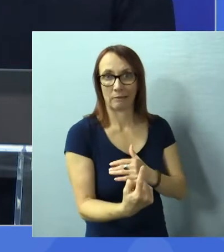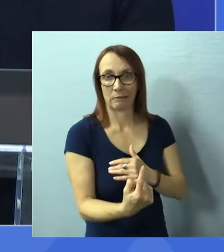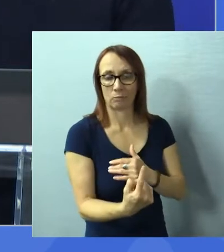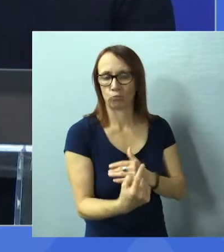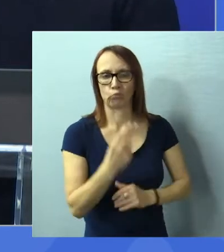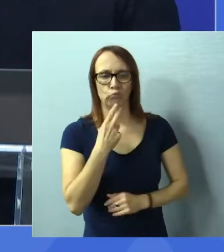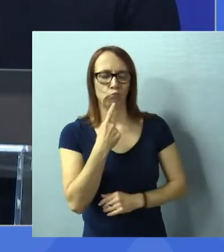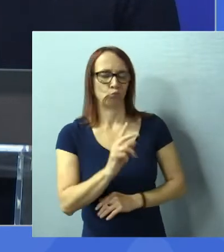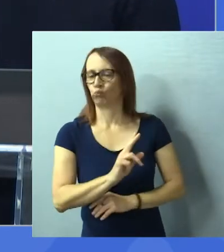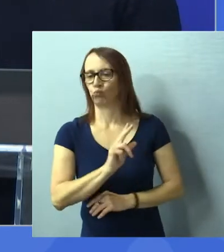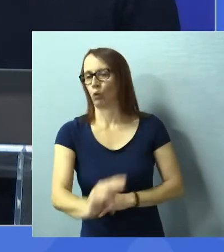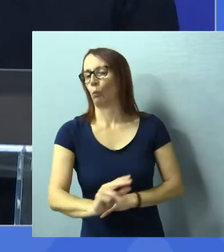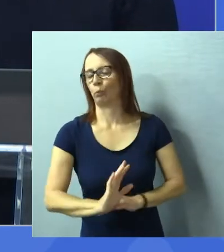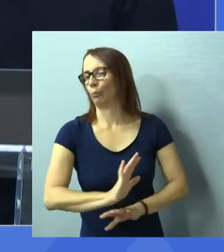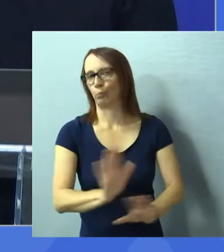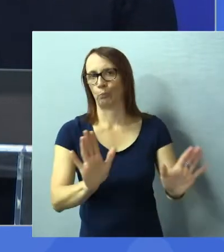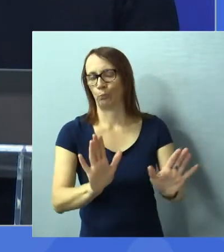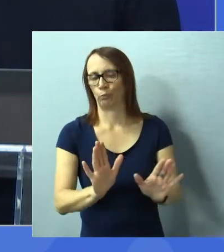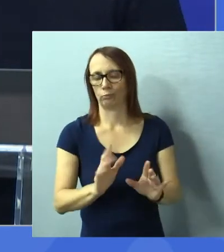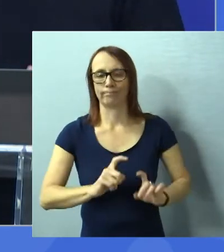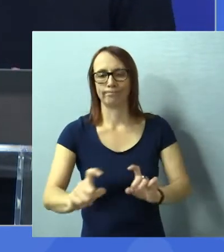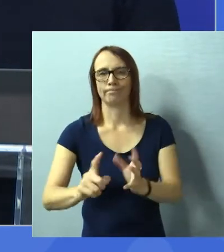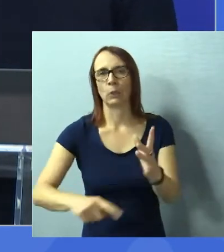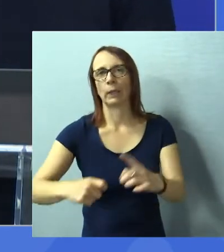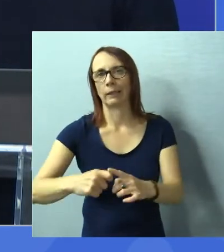opted to remain and the United Kingdom into the mean with these two